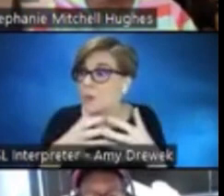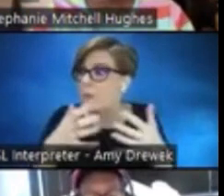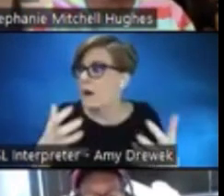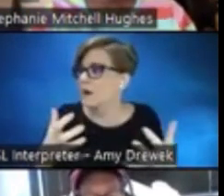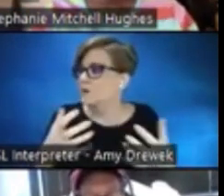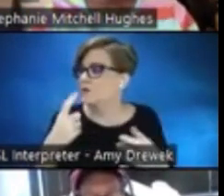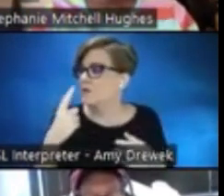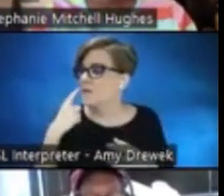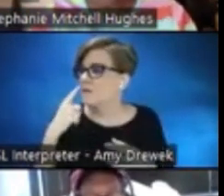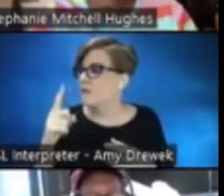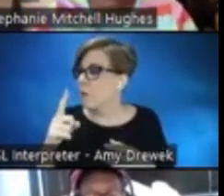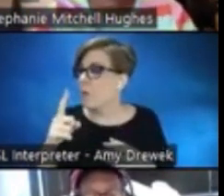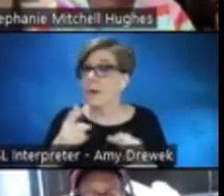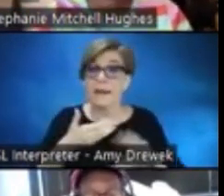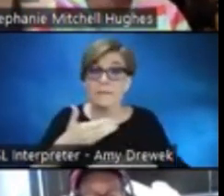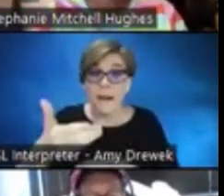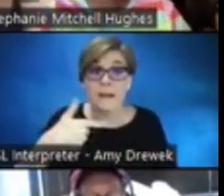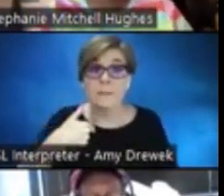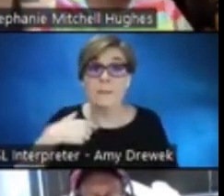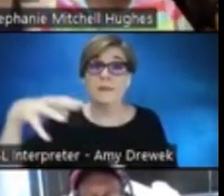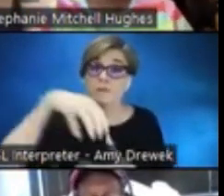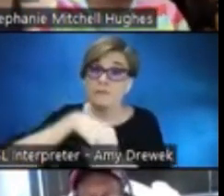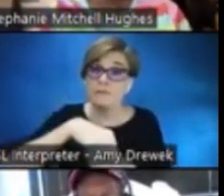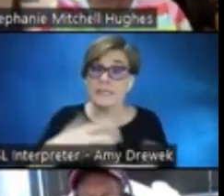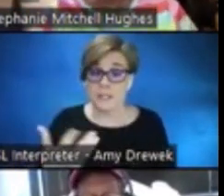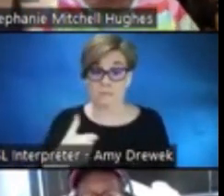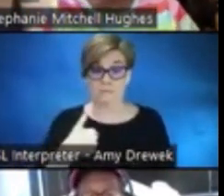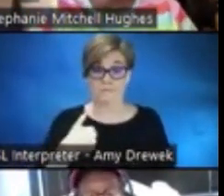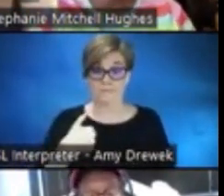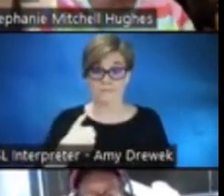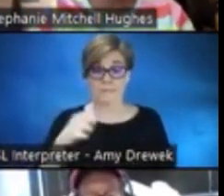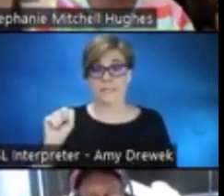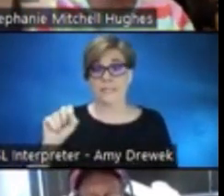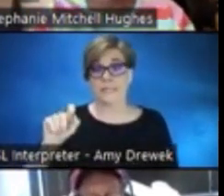TO BE HERE. MY NAME IS STEPHANIE MITCHELL HUGHES.